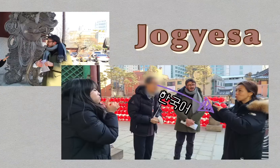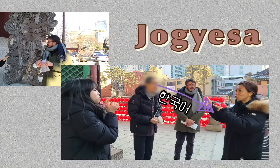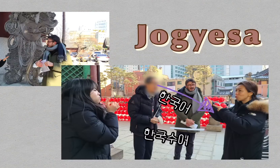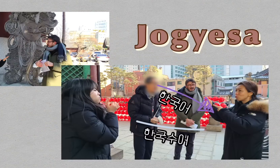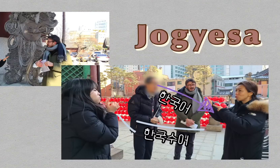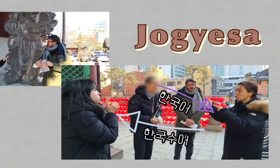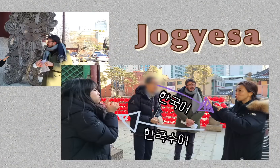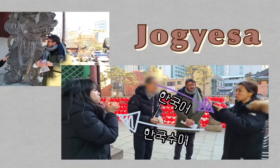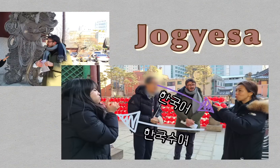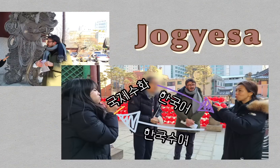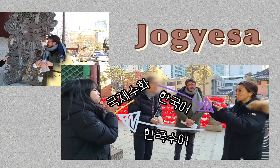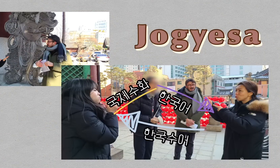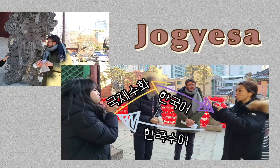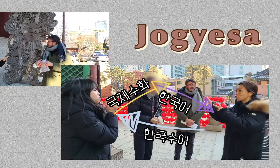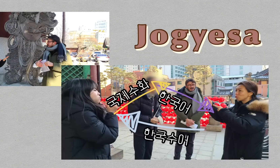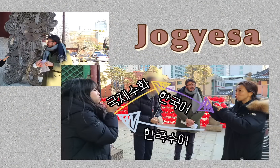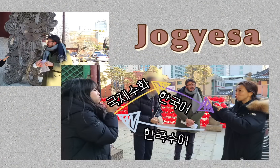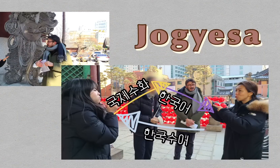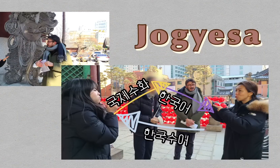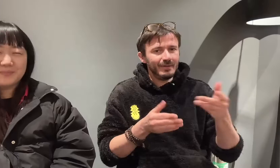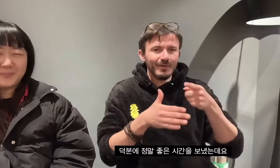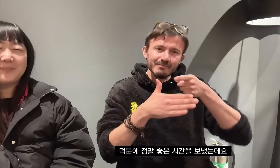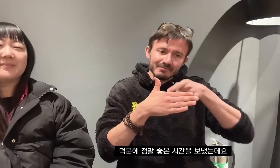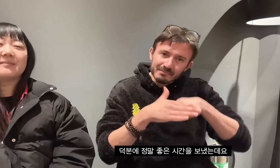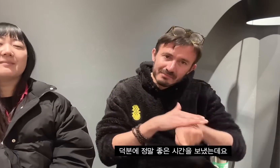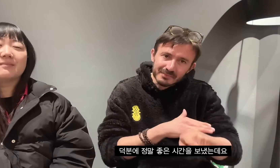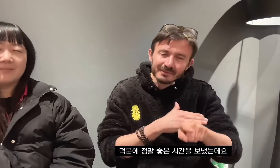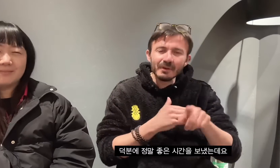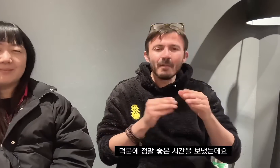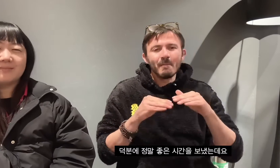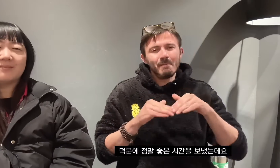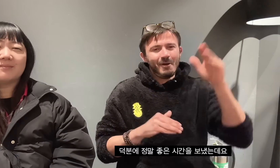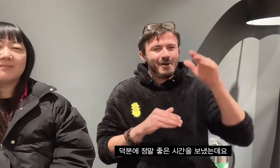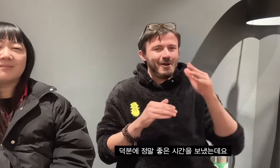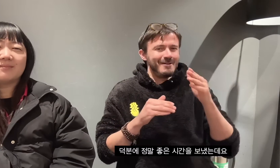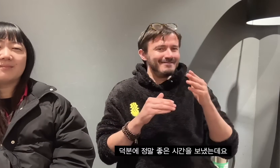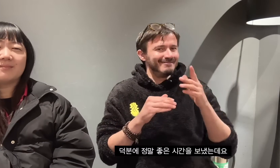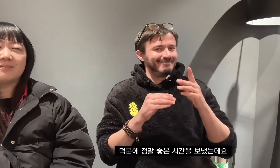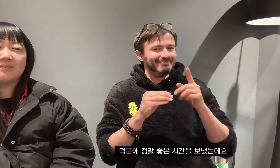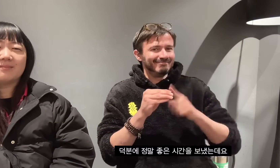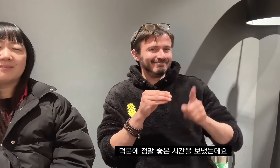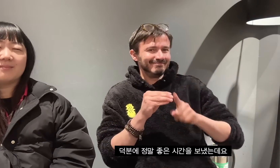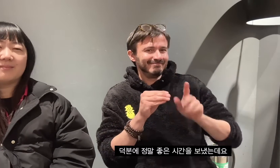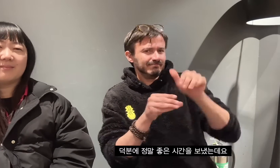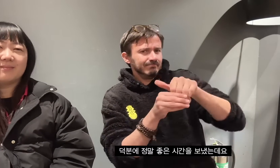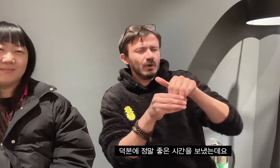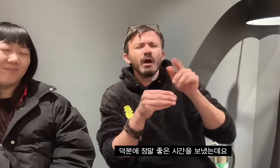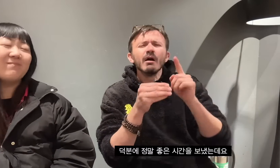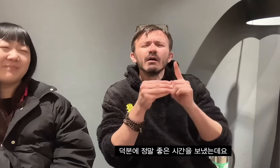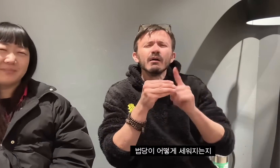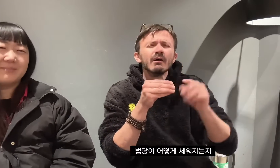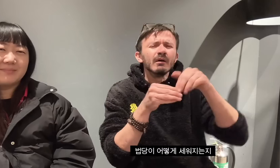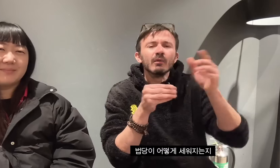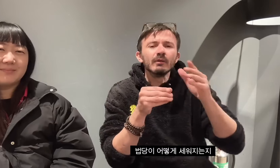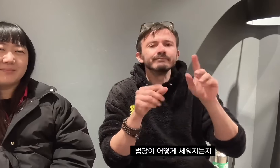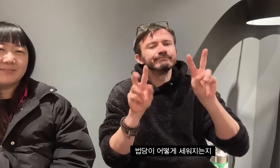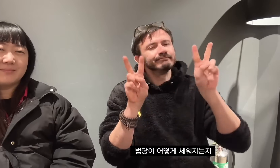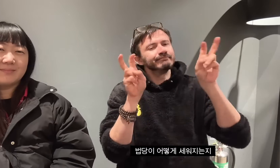Korean -> Korean Sign Language -> International Sign I had a good time thanks